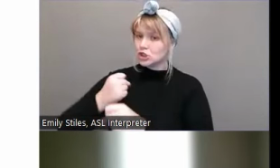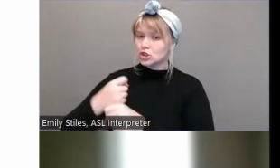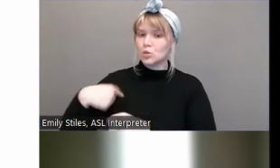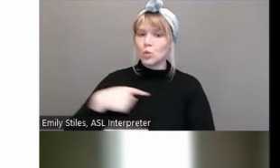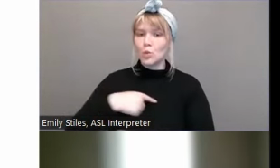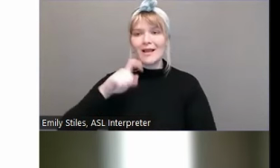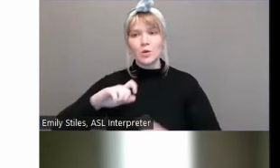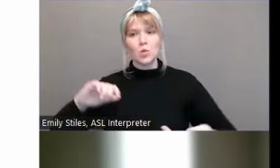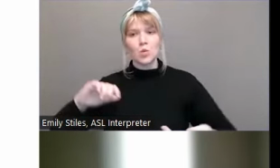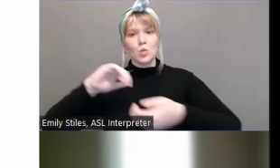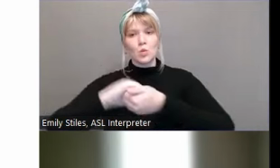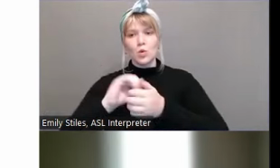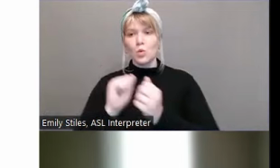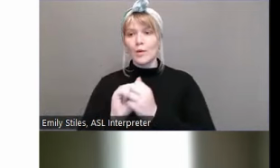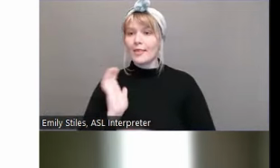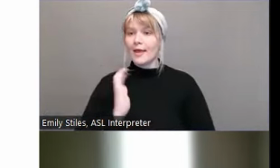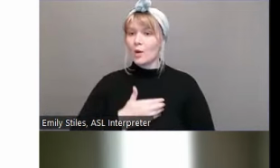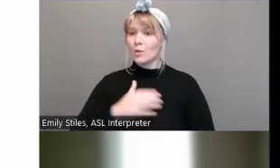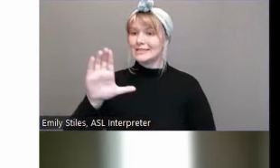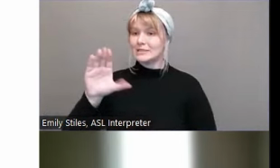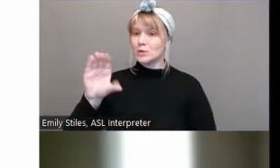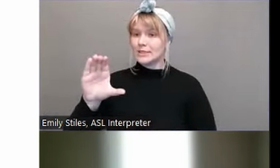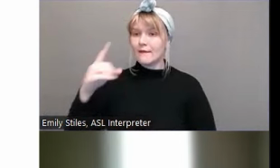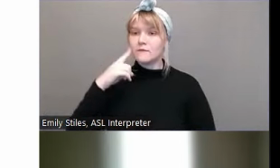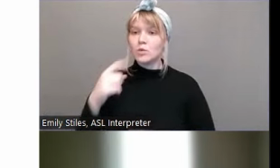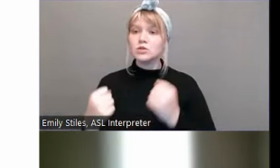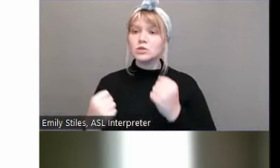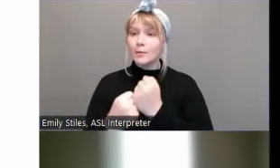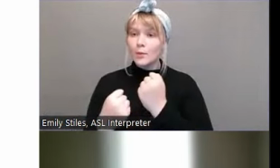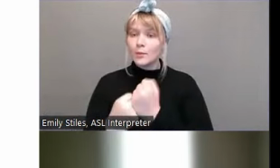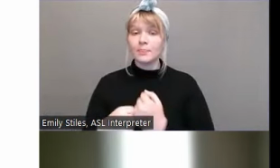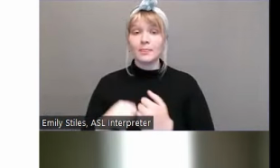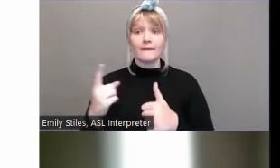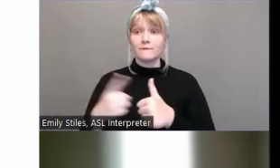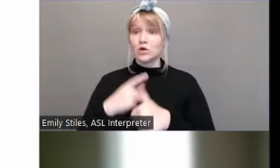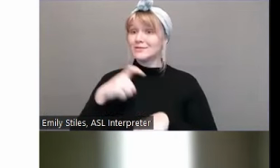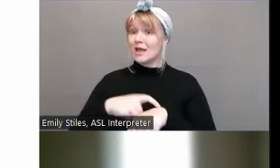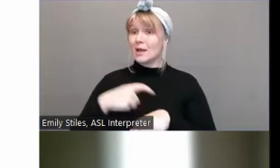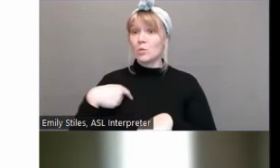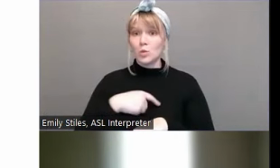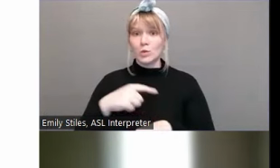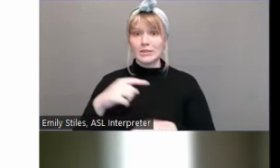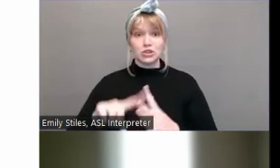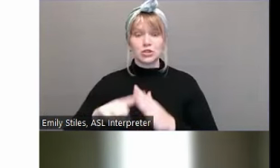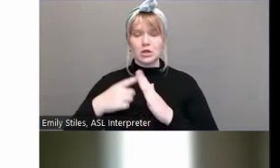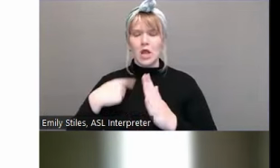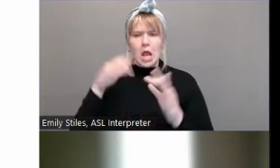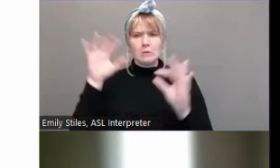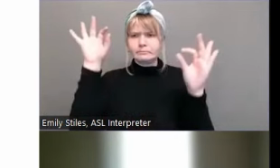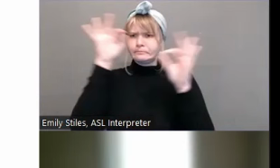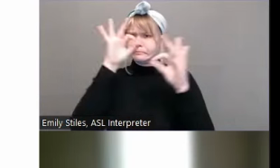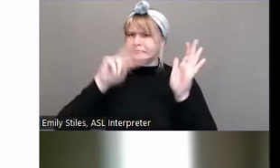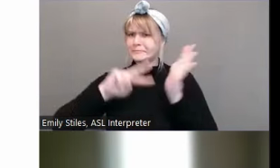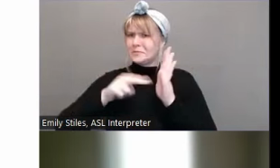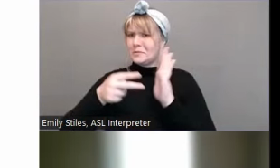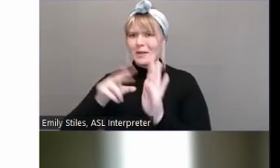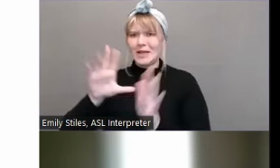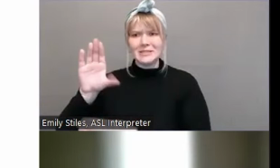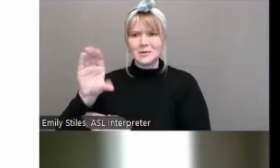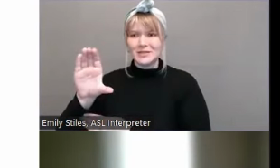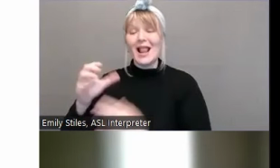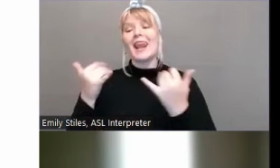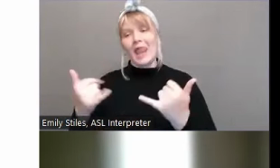When we first started this, I did not know what a CoC was; now I'm very familiar with